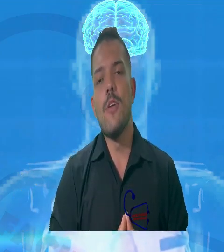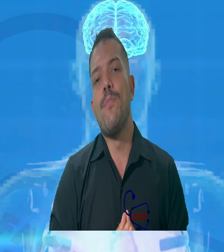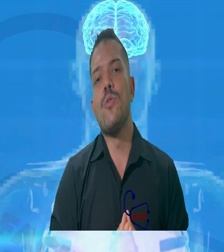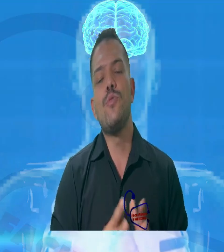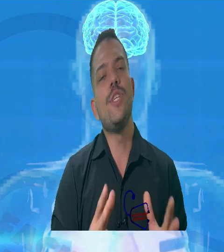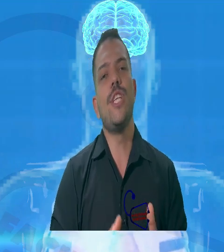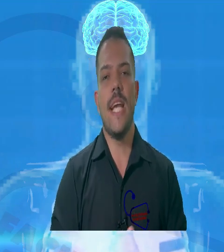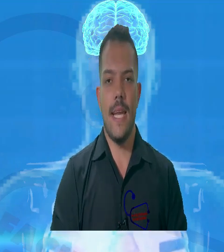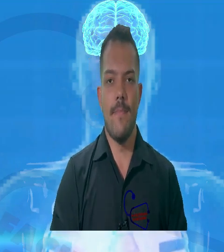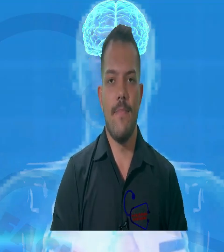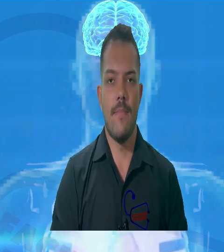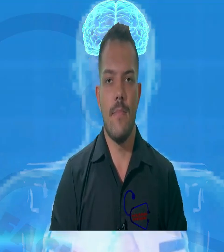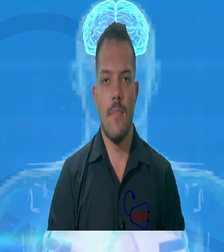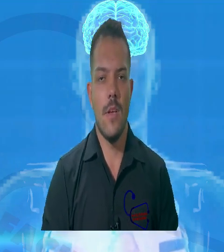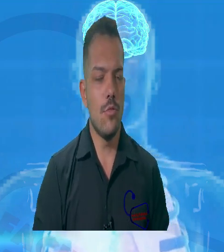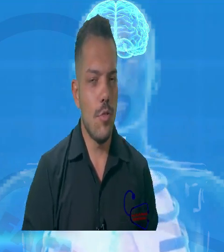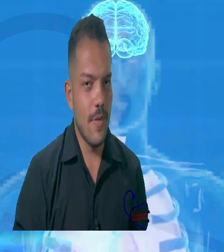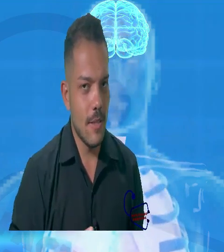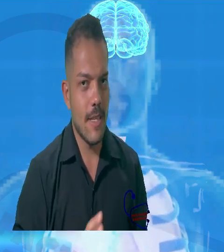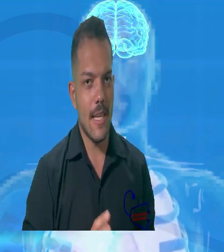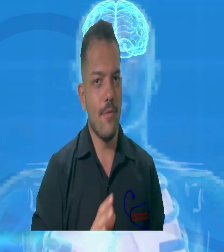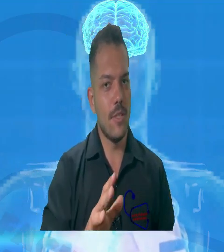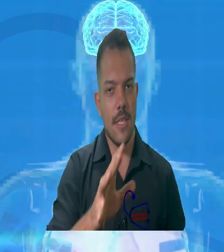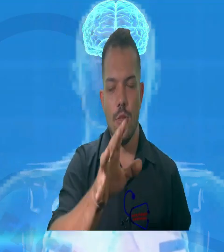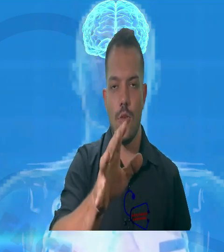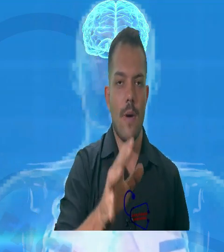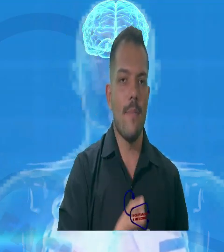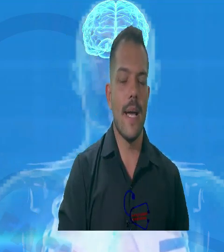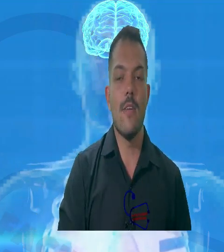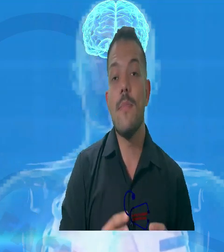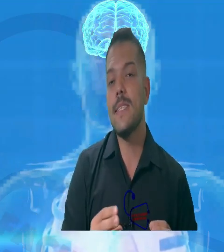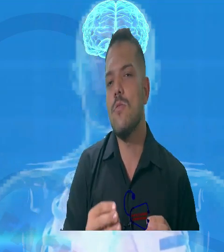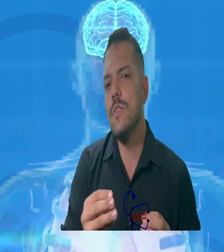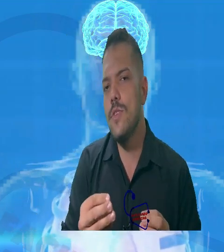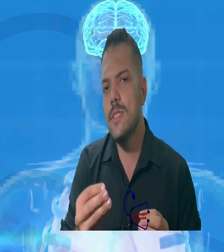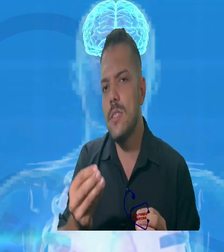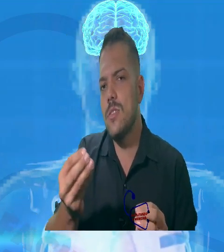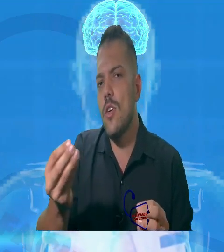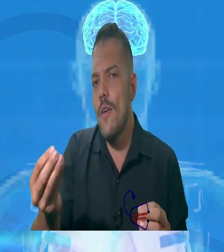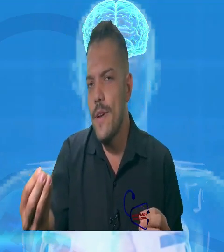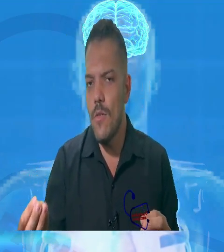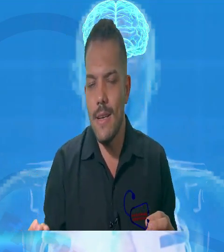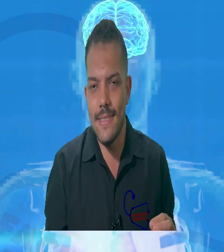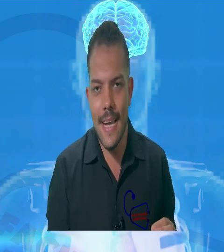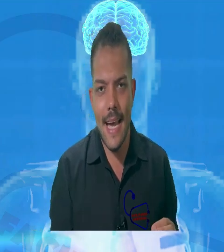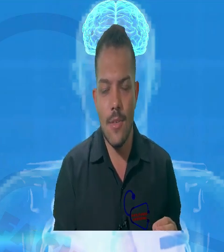hygiene point, I'm not saying here that you don't take a shower, but when you suffer from Scabies or